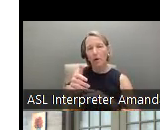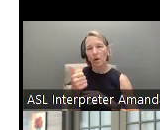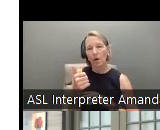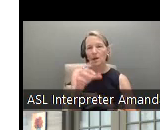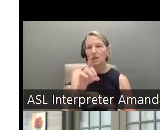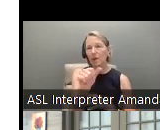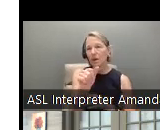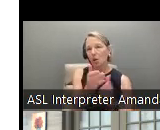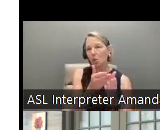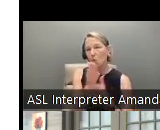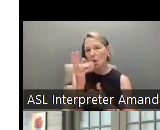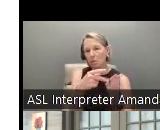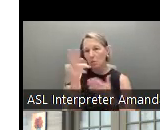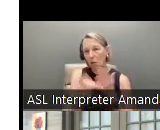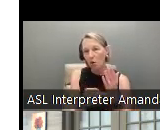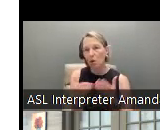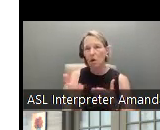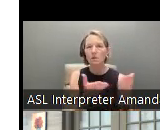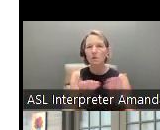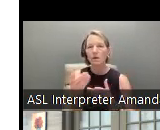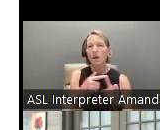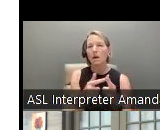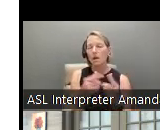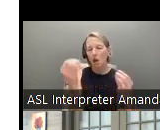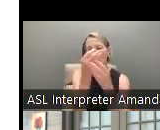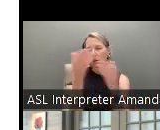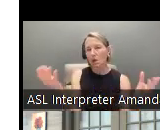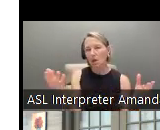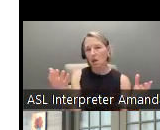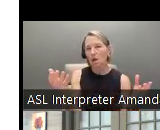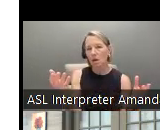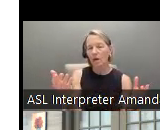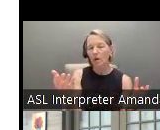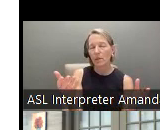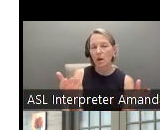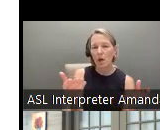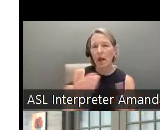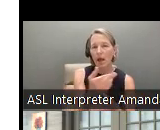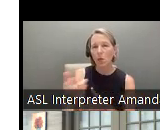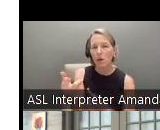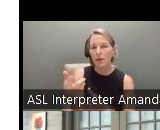rights programs and services and then we can share information and and resources next slide please